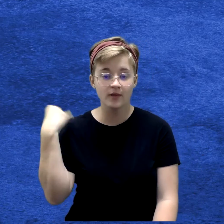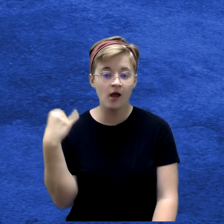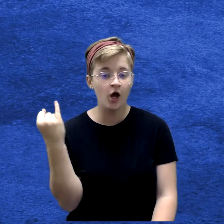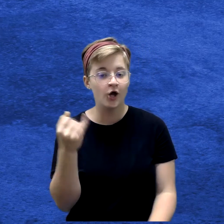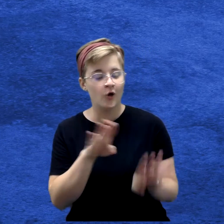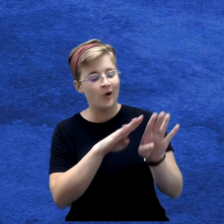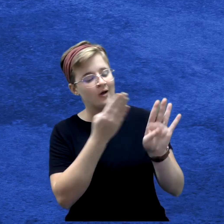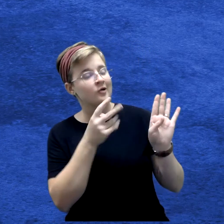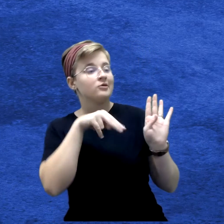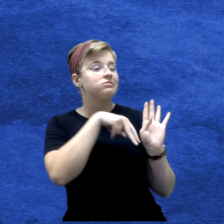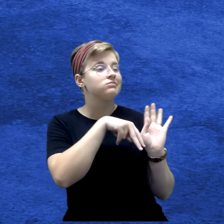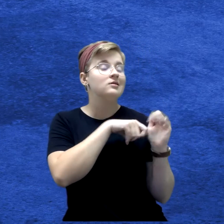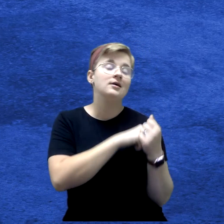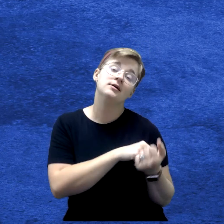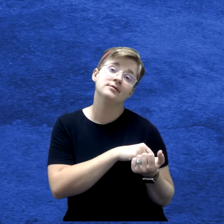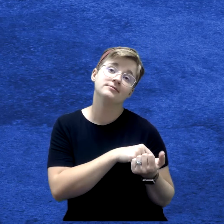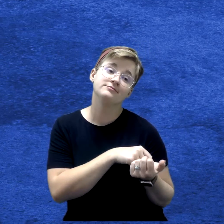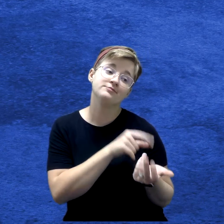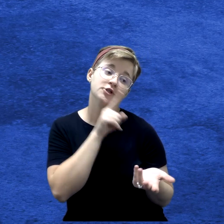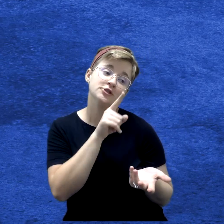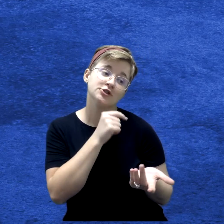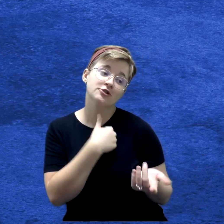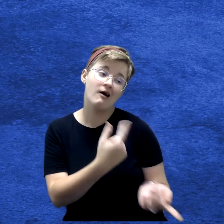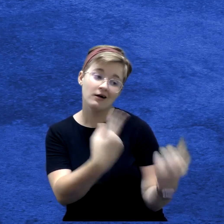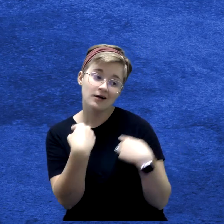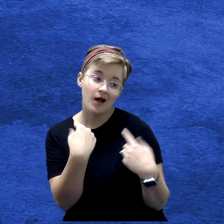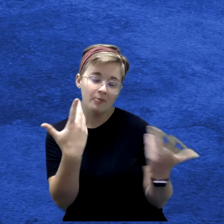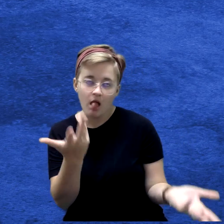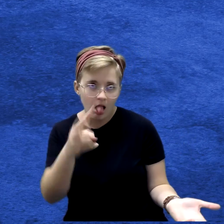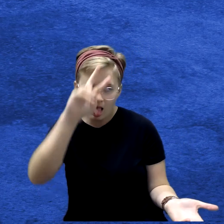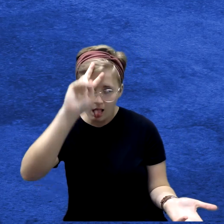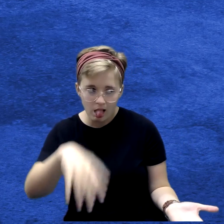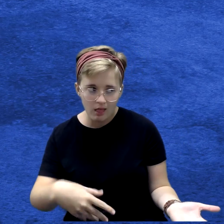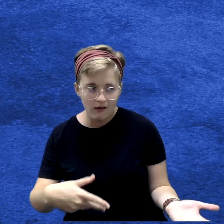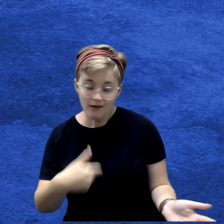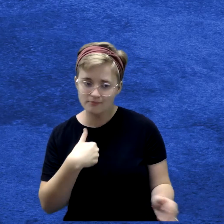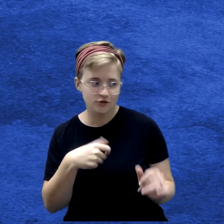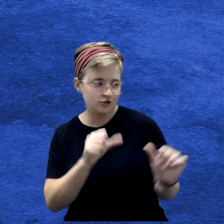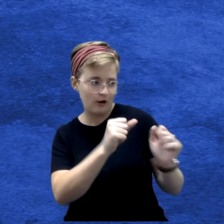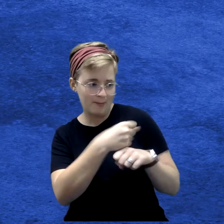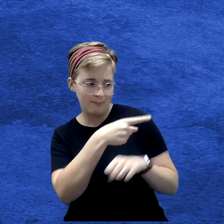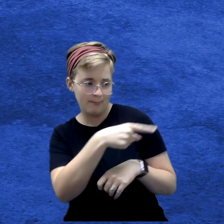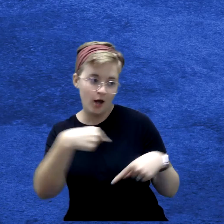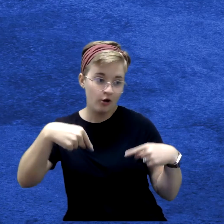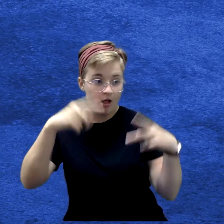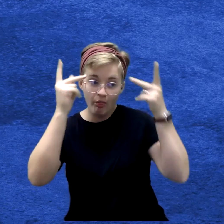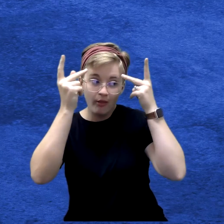“Sure I’ll come, you dope. I’m just trying to make you sweat. Usually you’re so calm!”